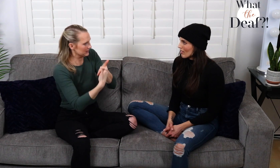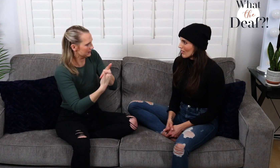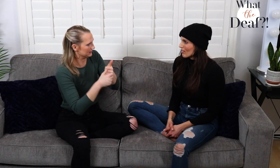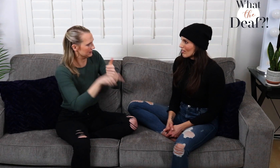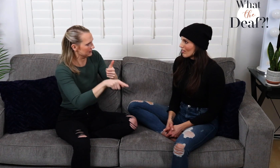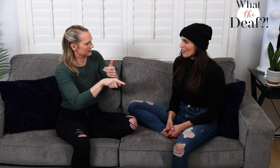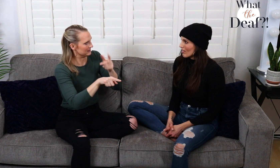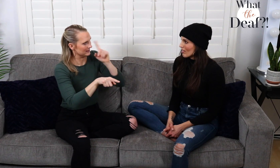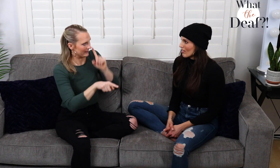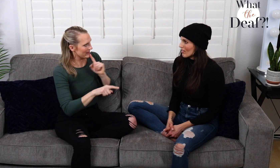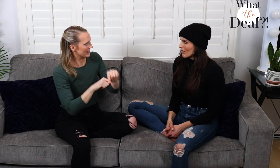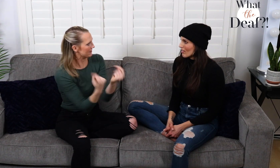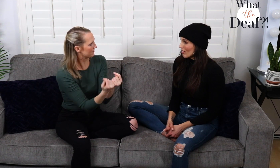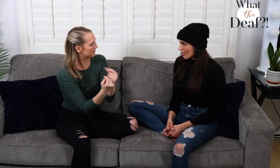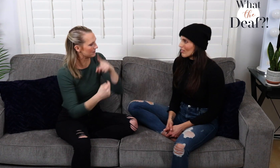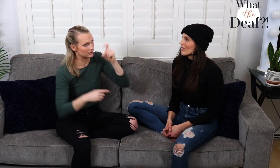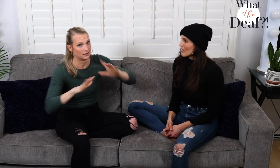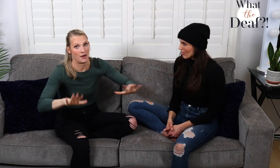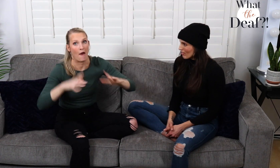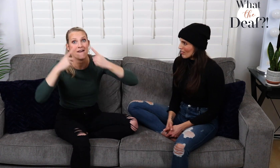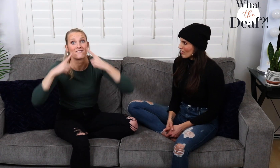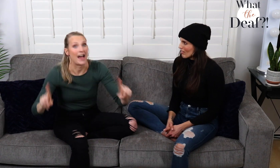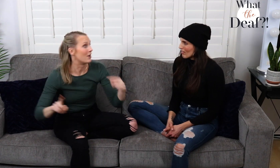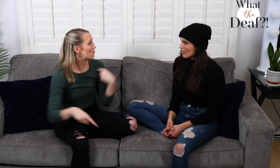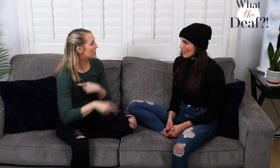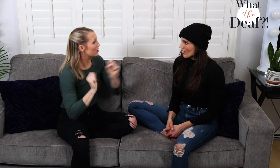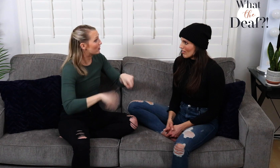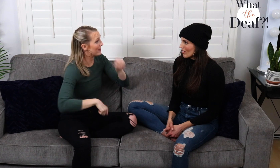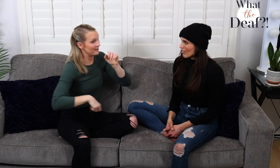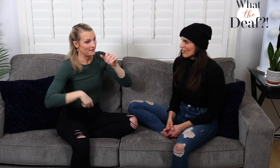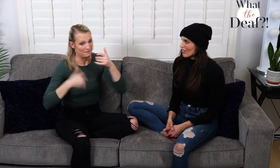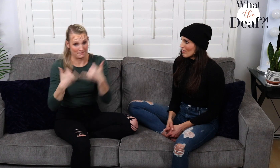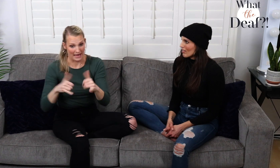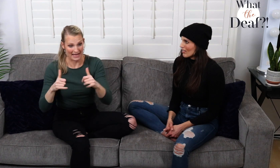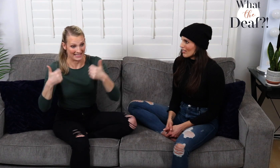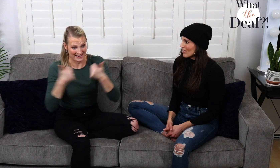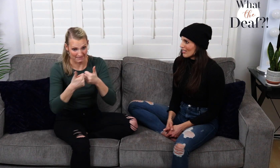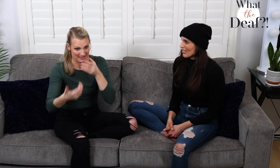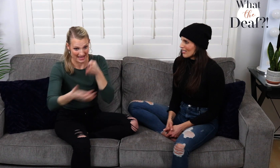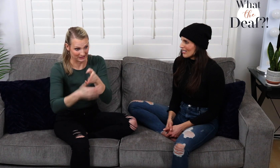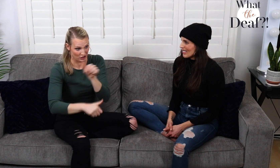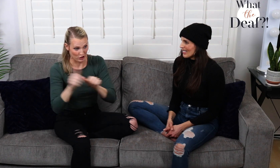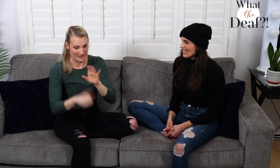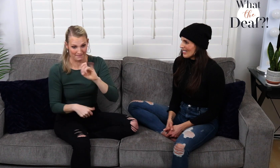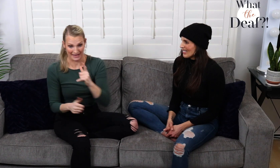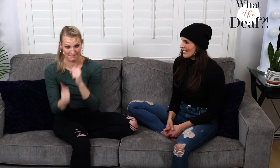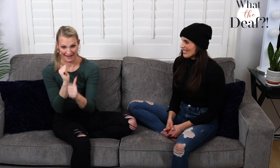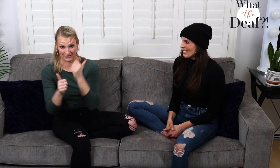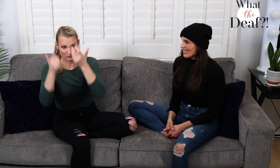to play against another Deaf team because finally we could play a game against each other, be competitive,